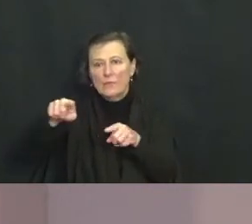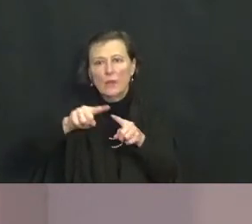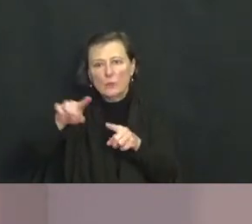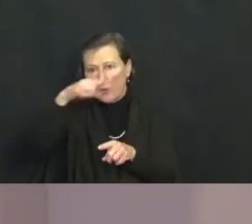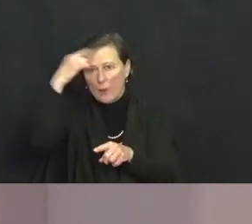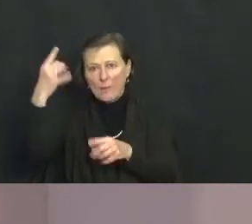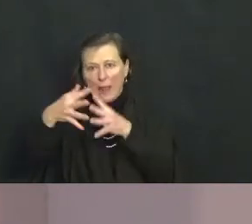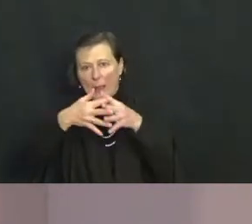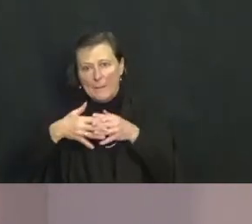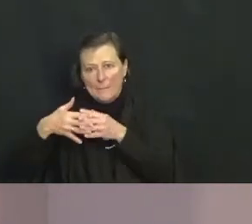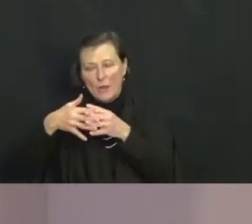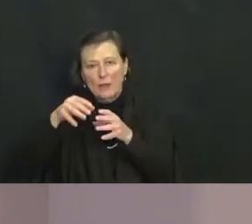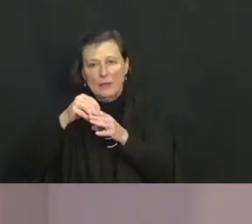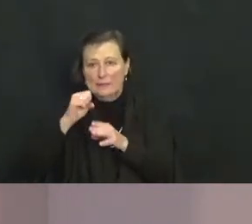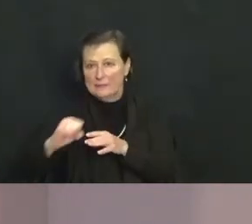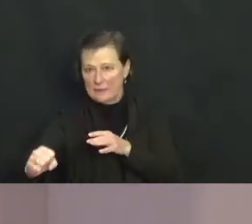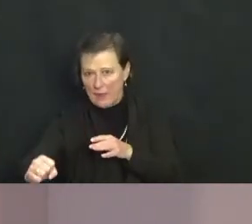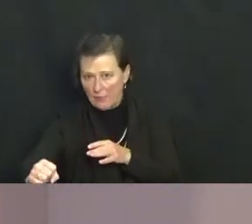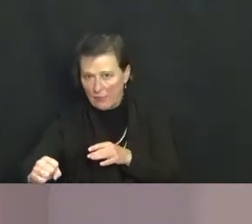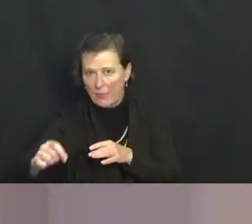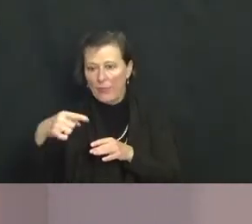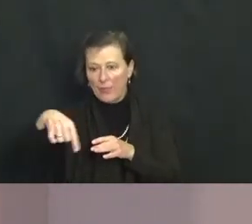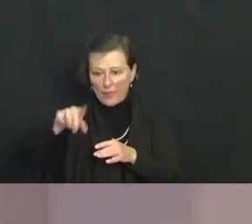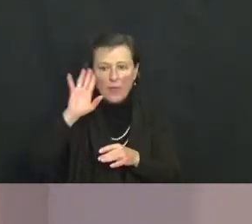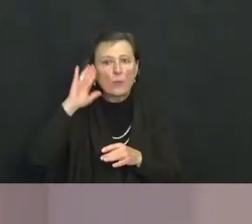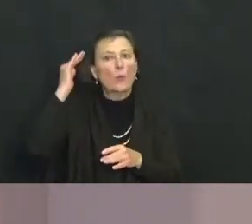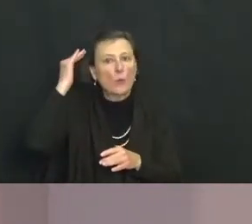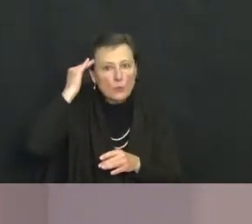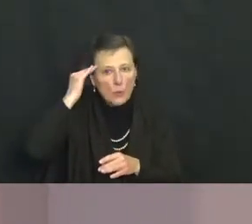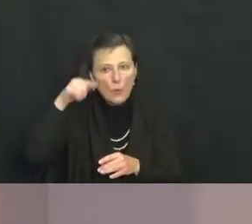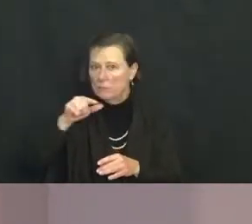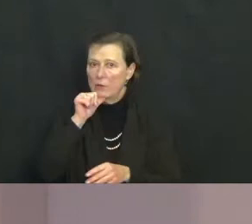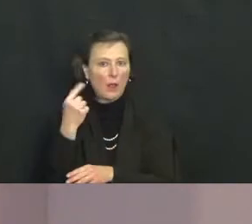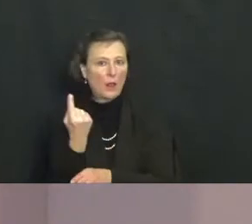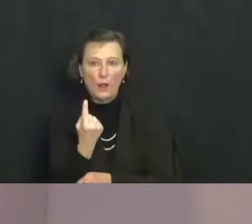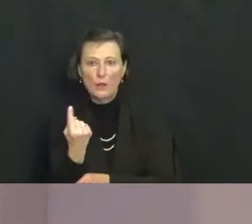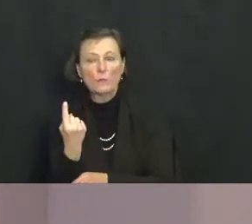the South, so they would know they were not alone.